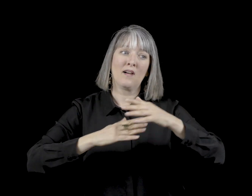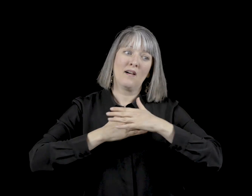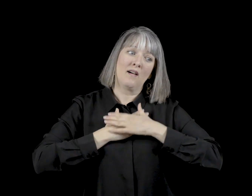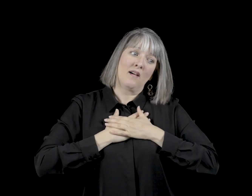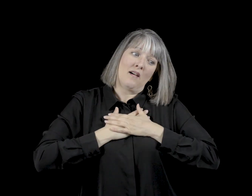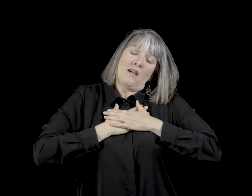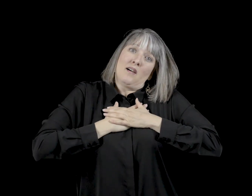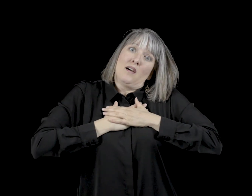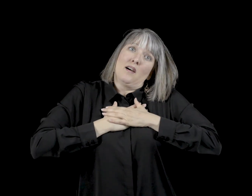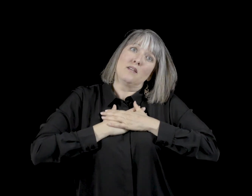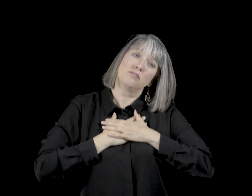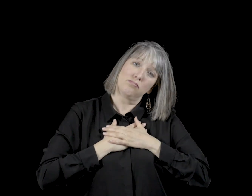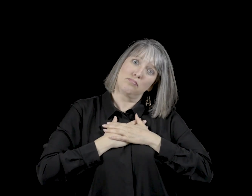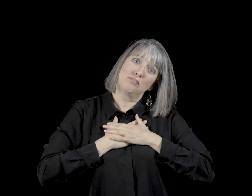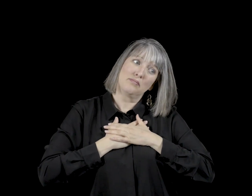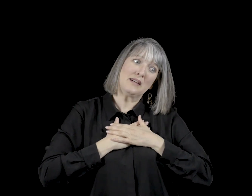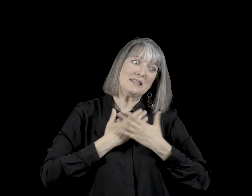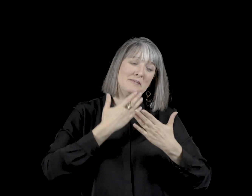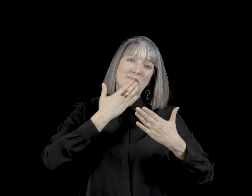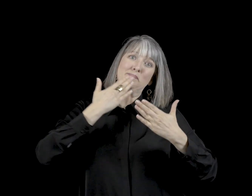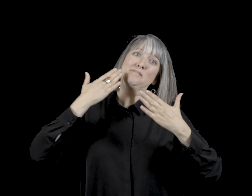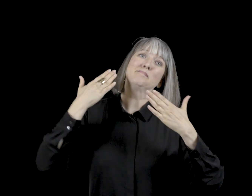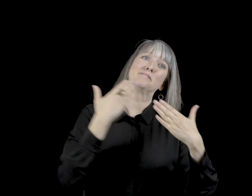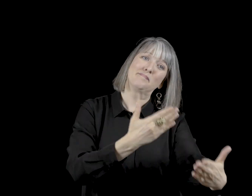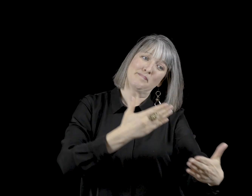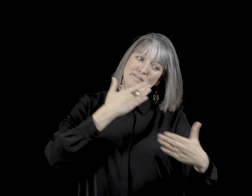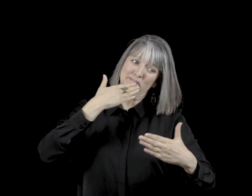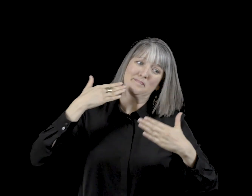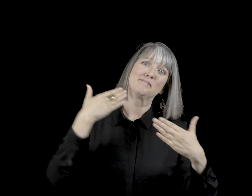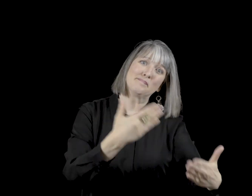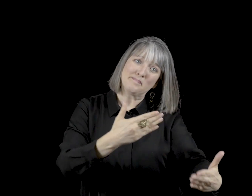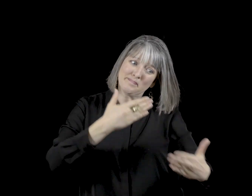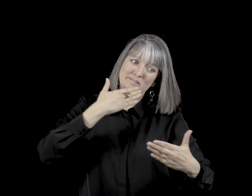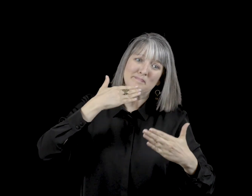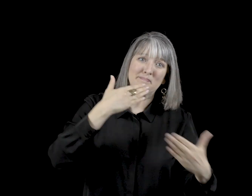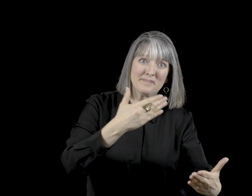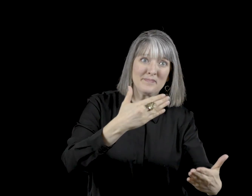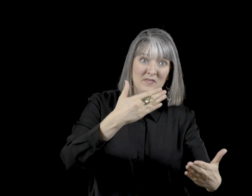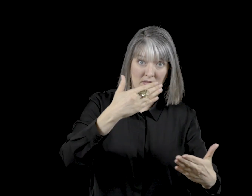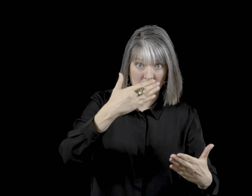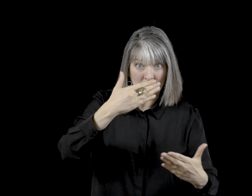[Showing endearment] THANK YOU, THANK YOU AND THANK YOU